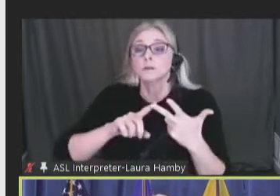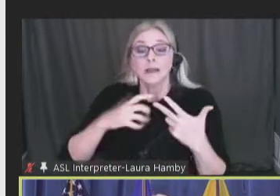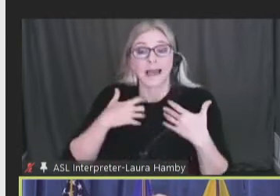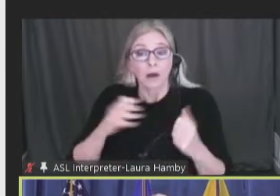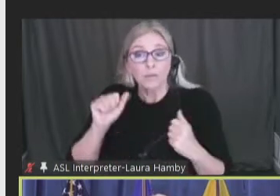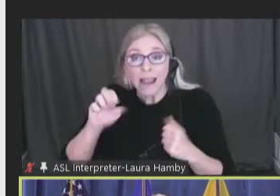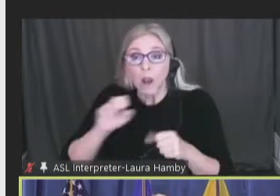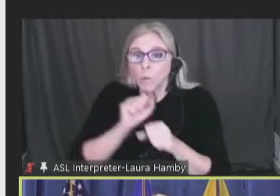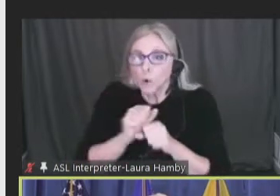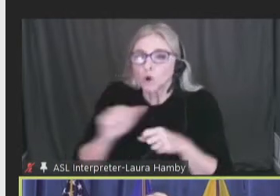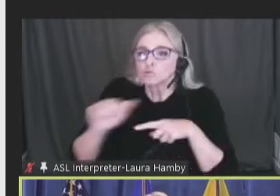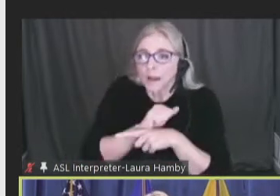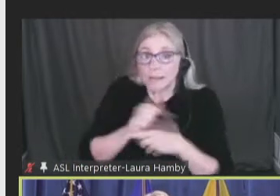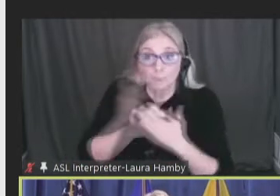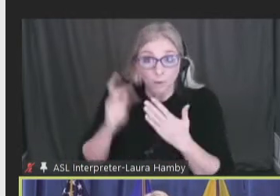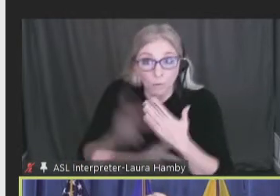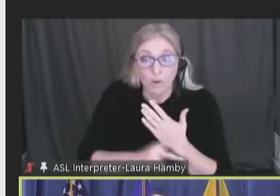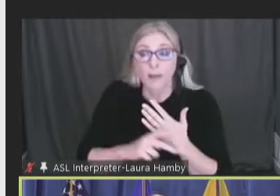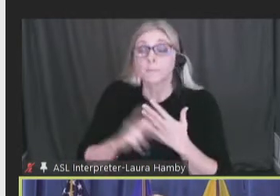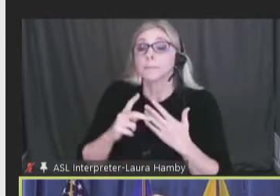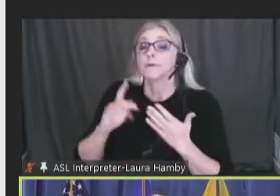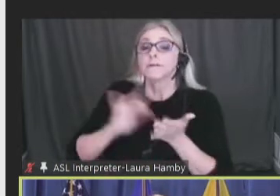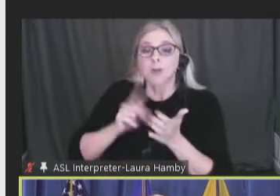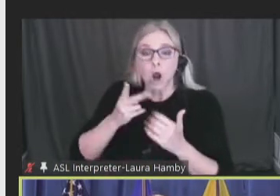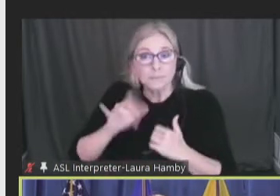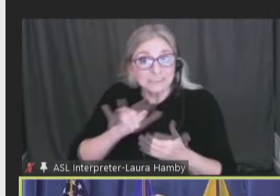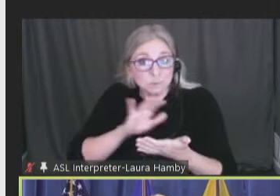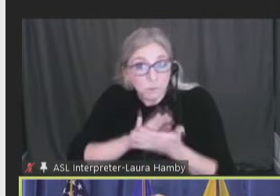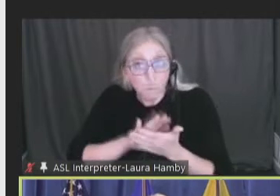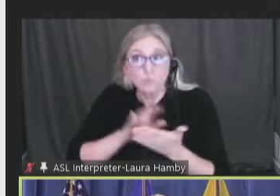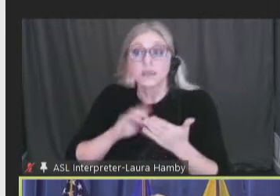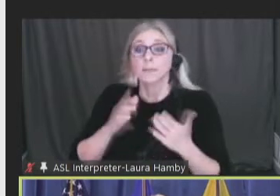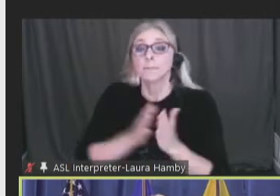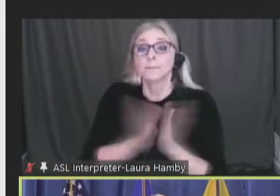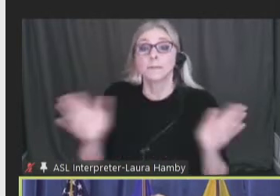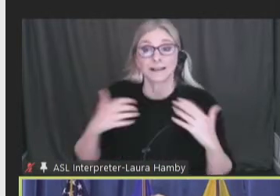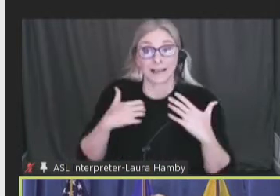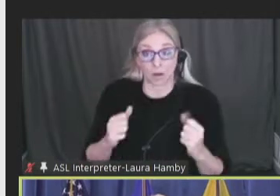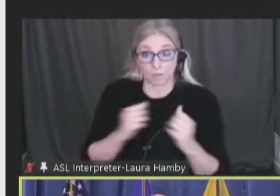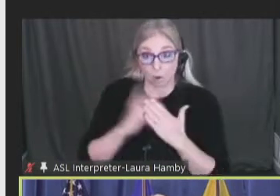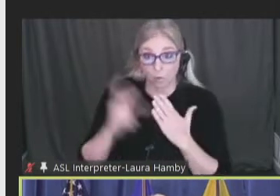worker training programs, pharmacy schools, and public health programs develop vaccine